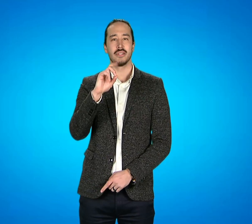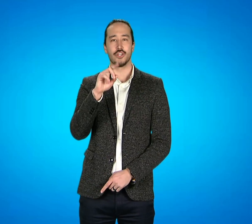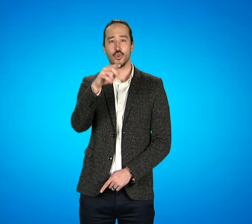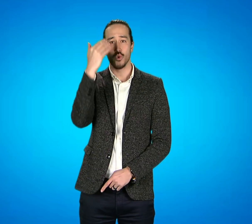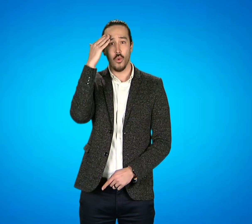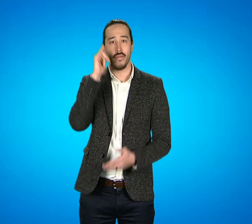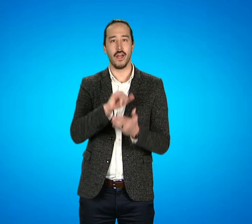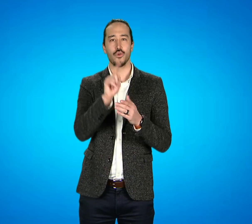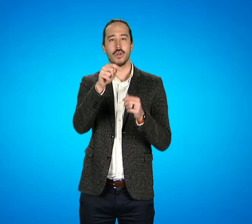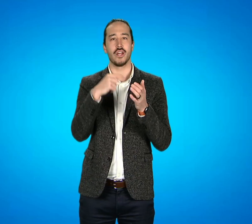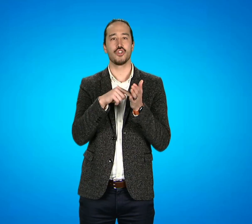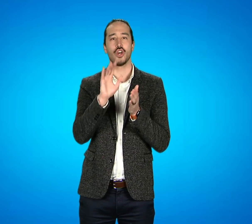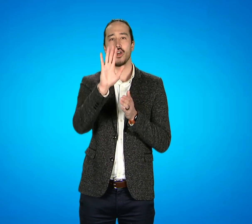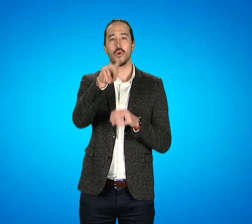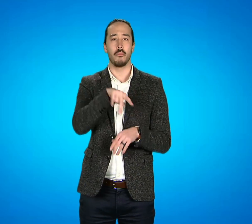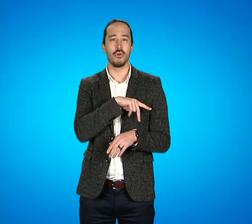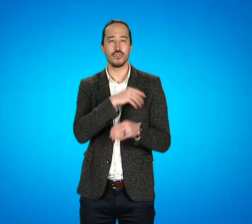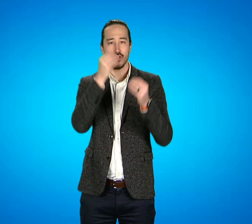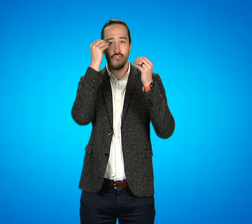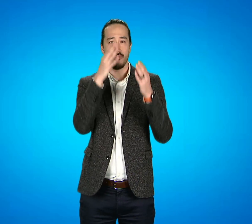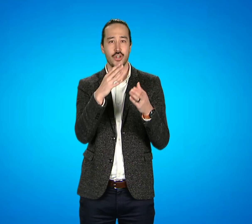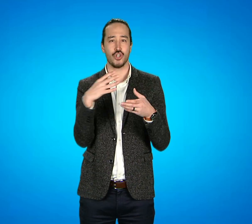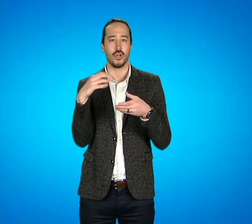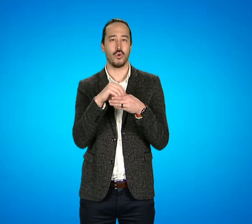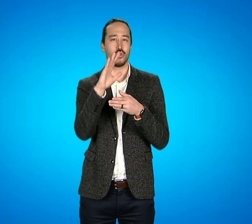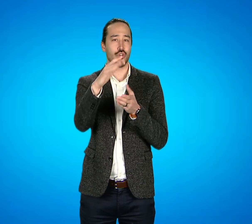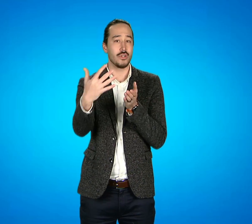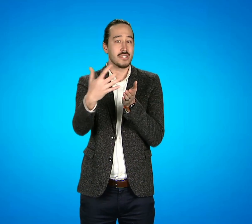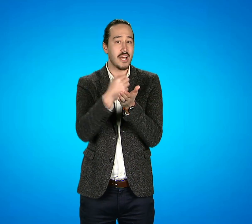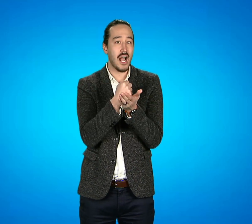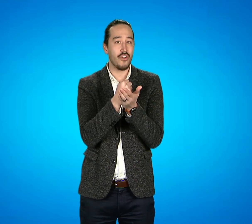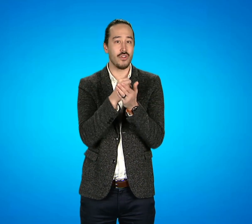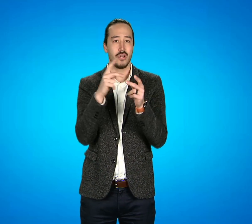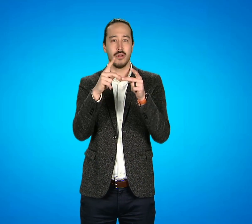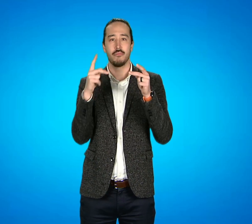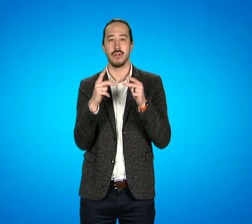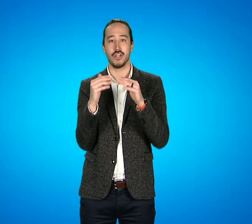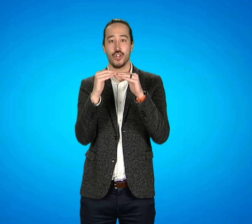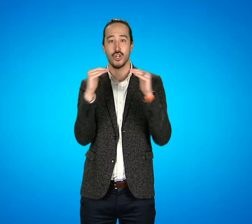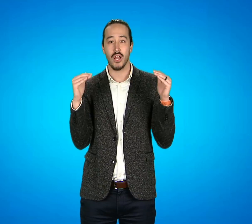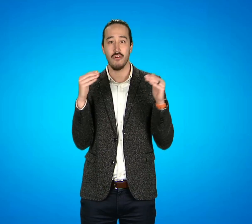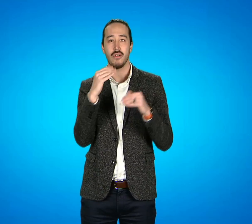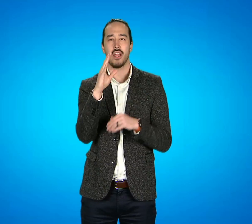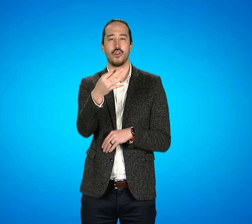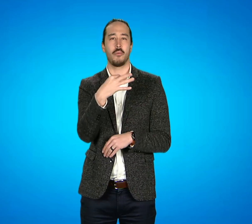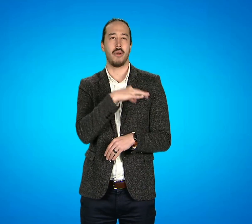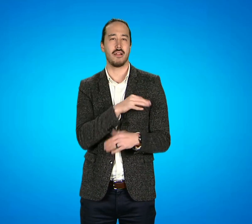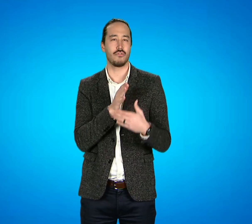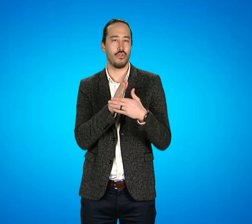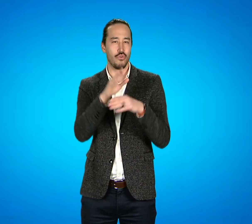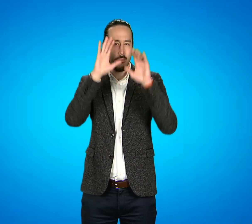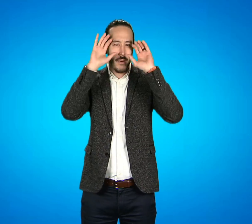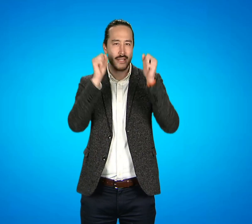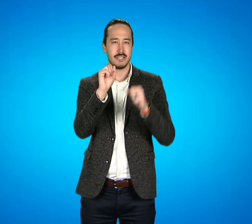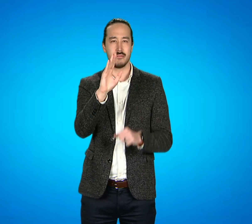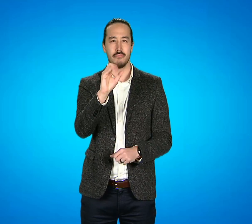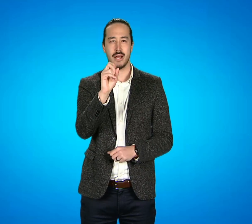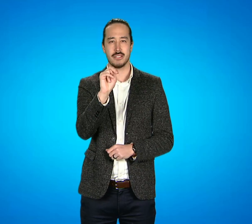Did you know that you could check on your personal information, including salary, position level, and benefits through Bison?